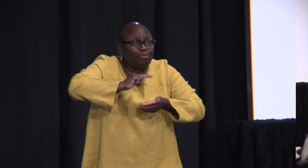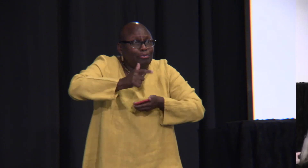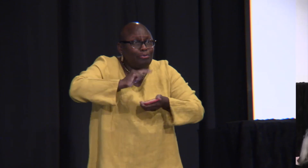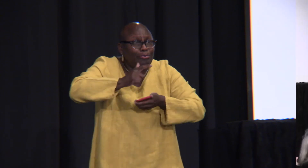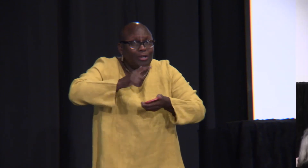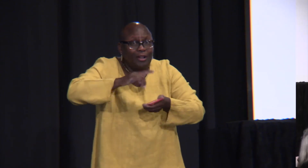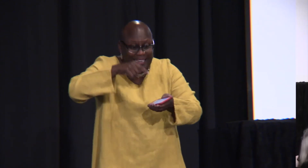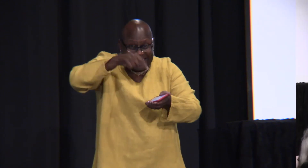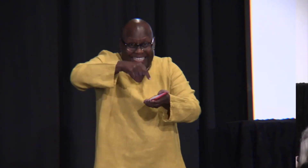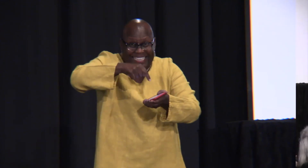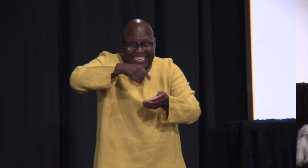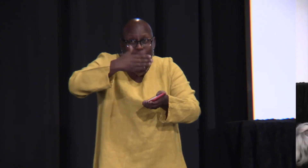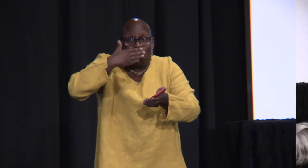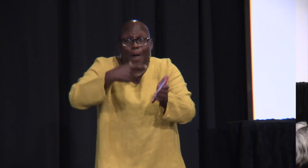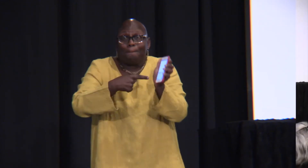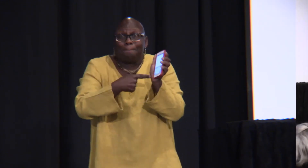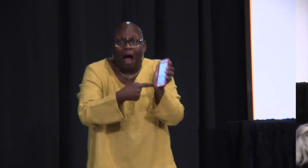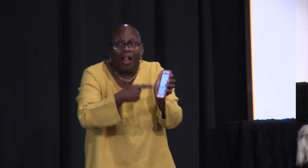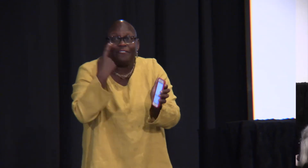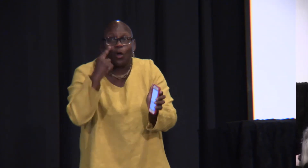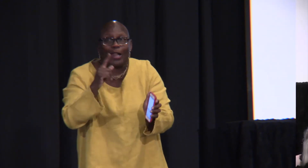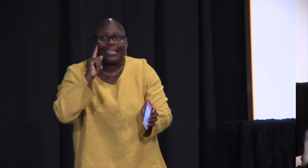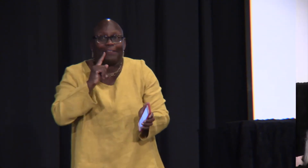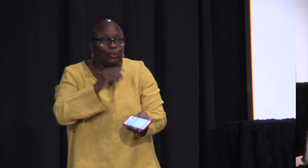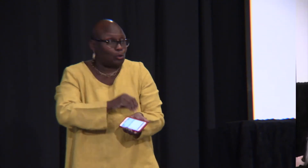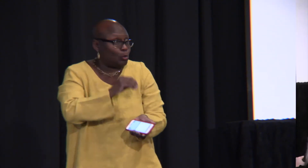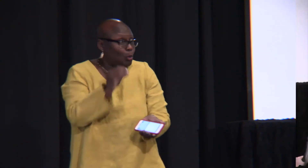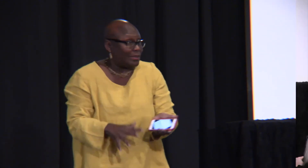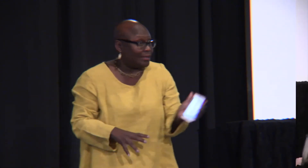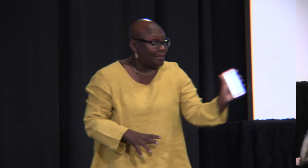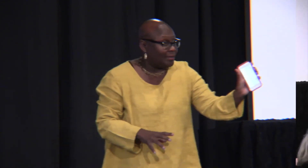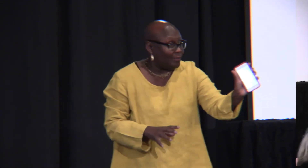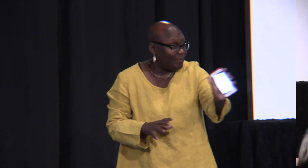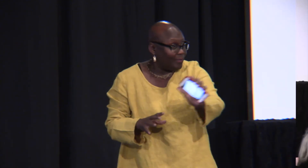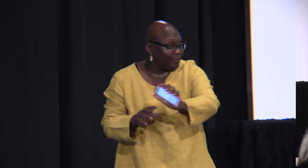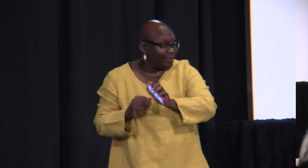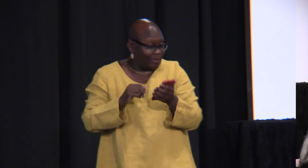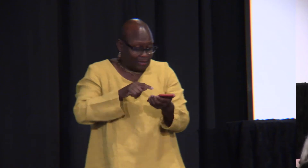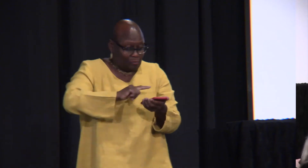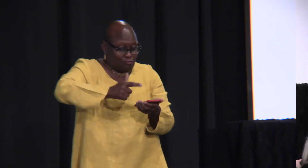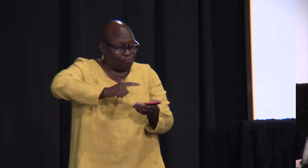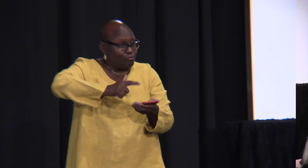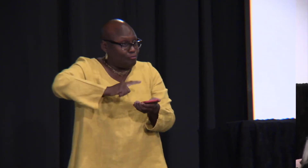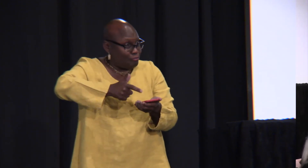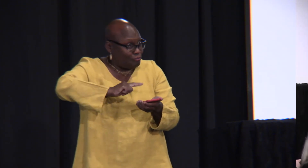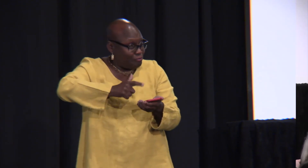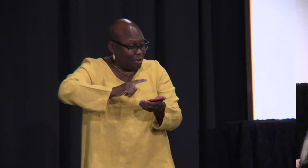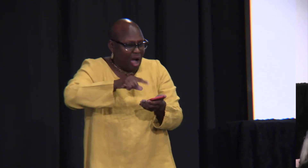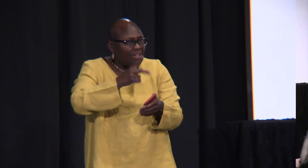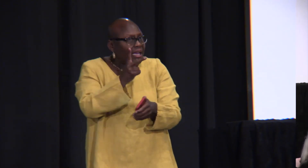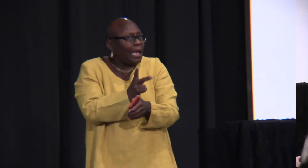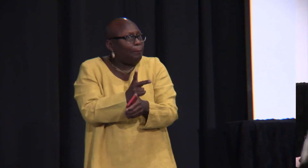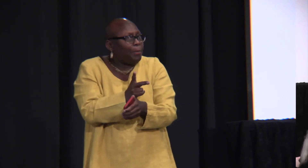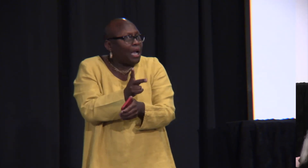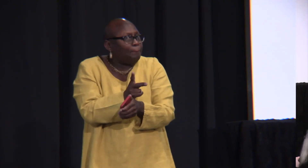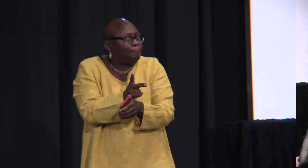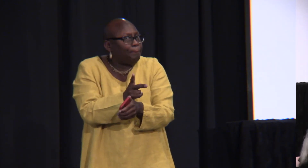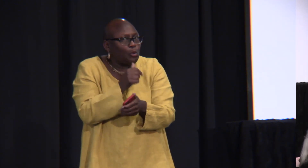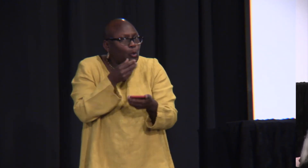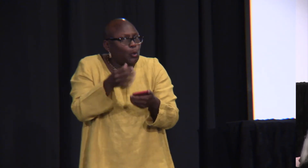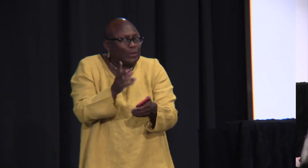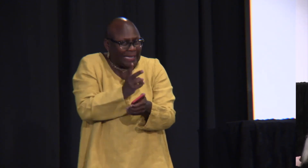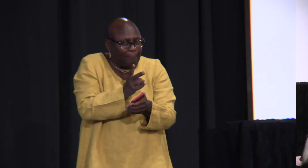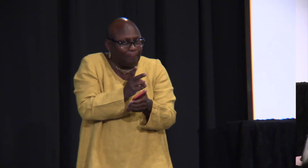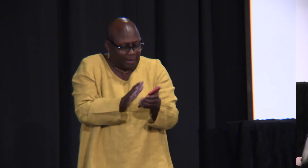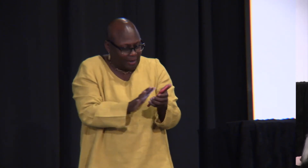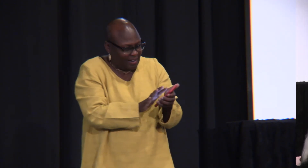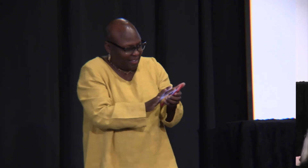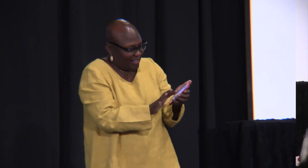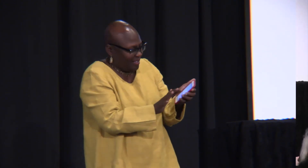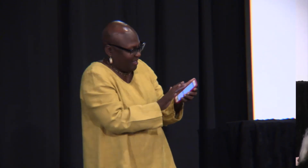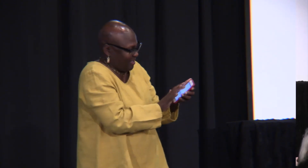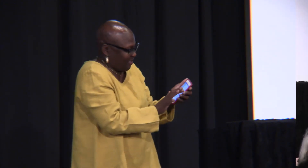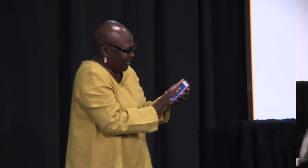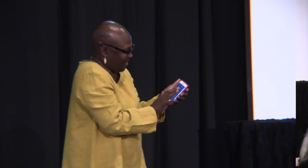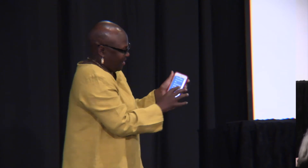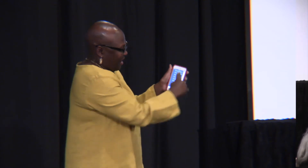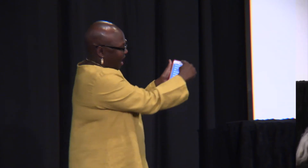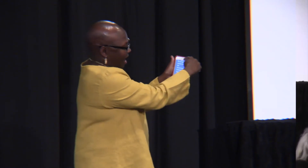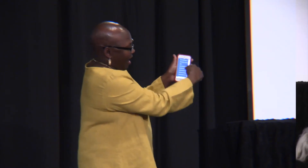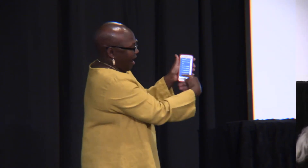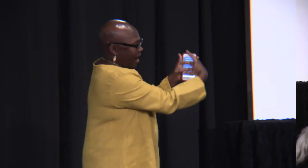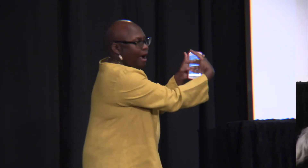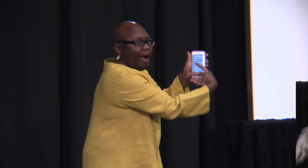Carzilla, C - A - R - Z - I - L - L - A, and the kids love it. It's a text chat app and a